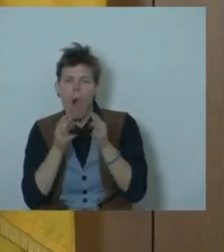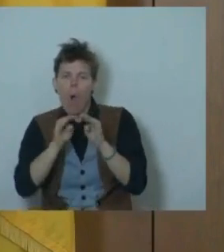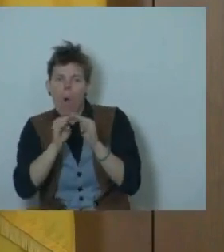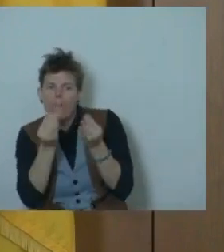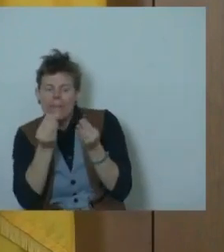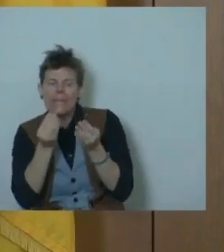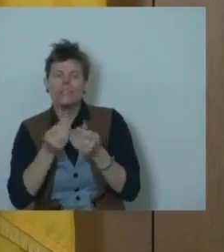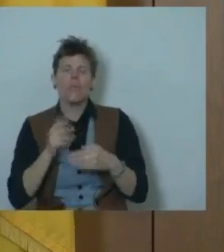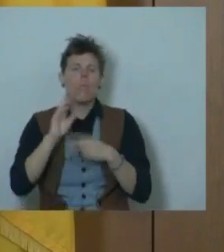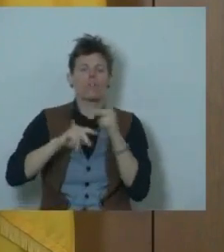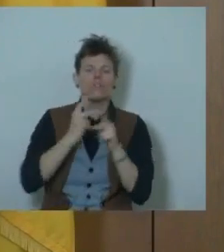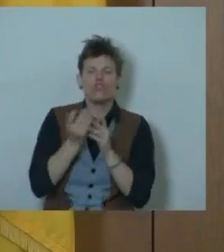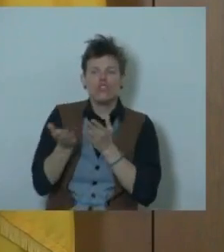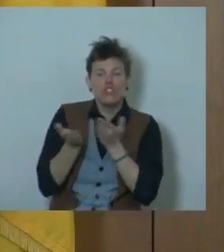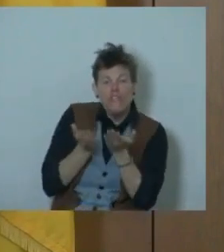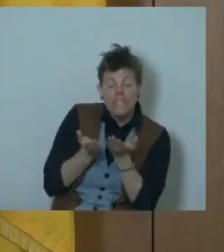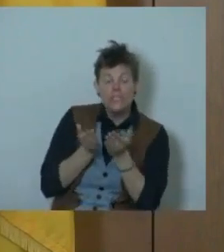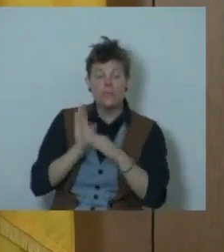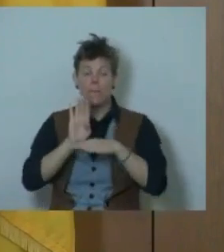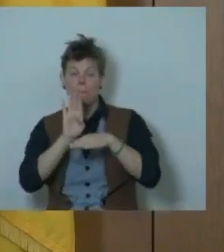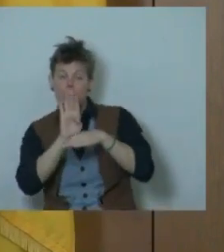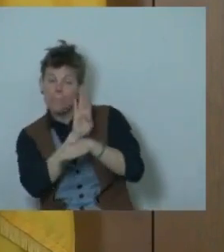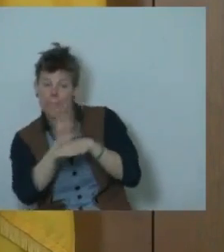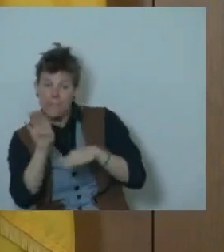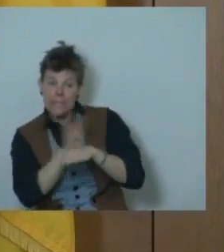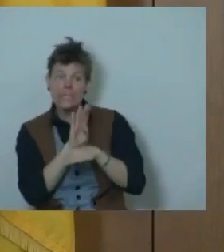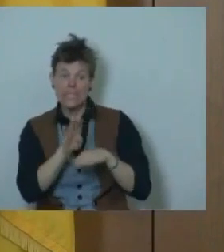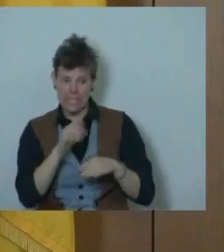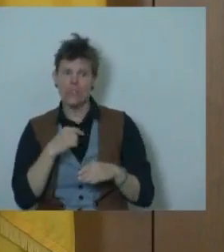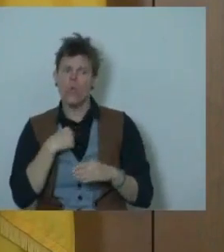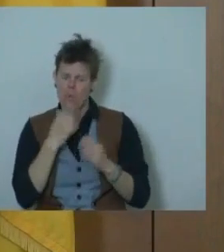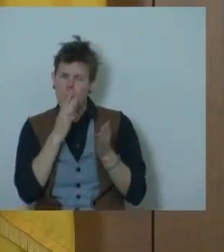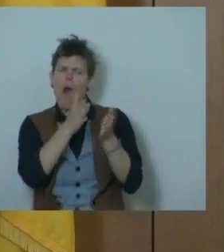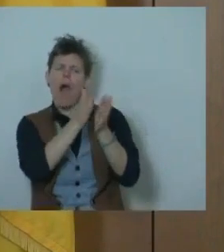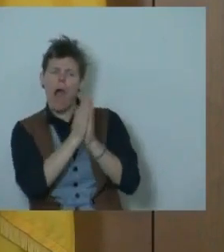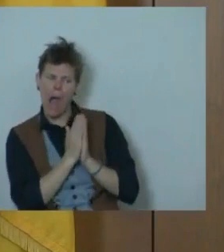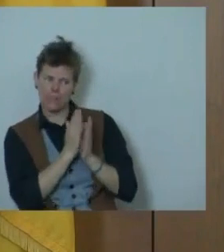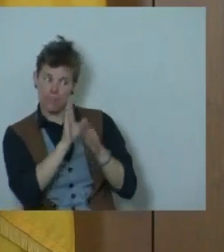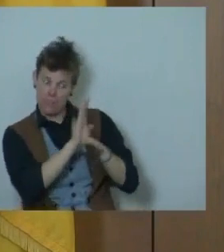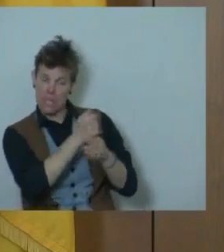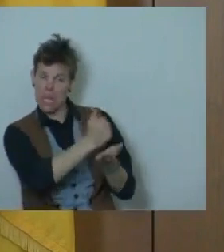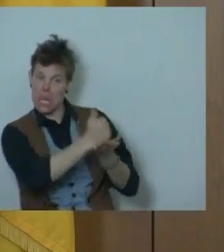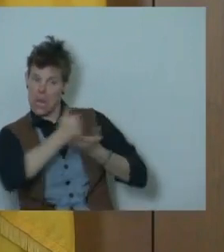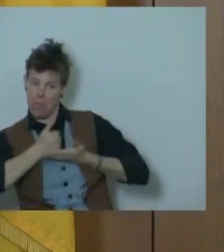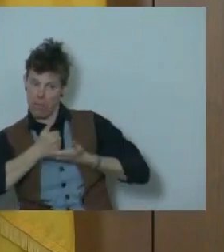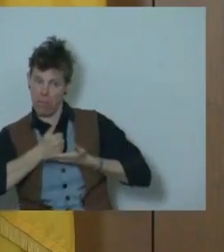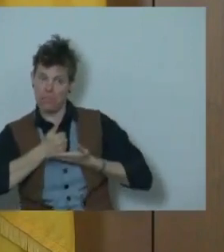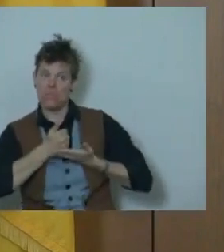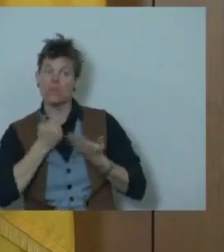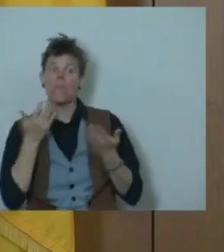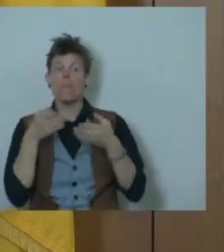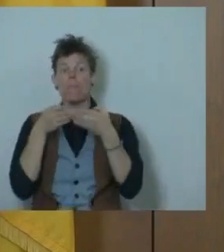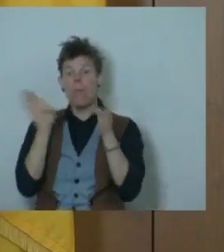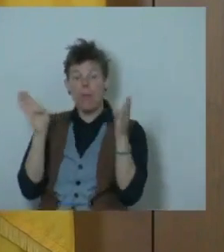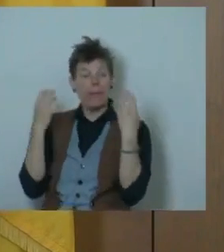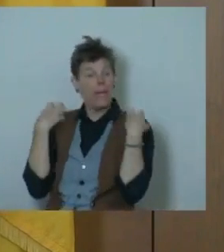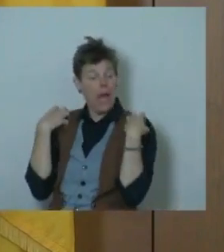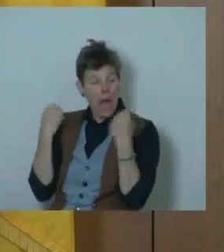OTHER POPULATIONS ARE GOING TO ASK TO BE PRUDENT AS WE EXPAND ACCESS TO SERVICES AND BUSINESSES.